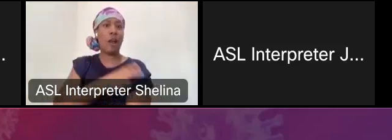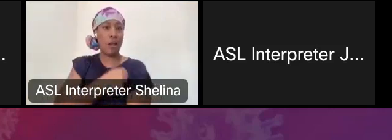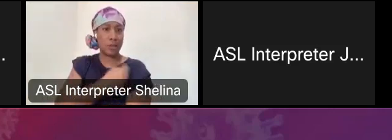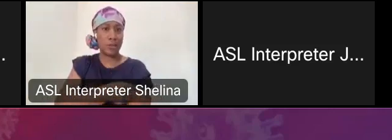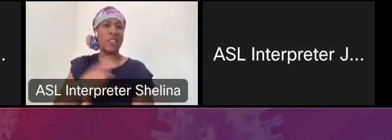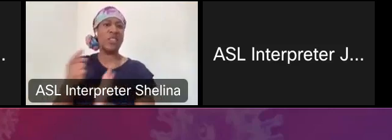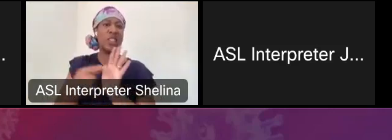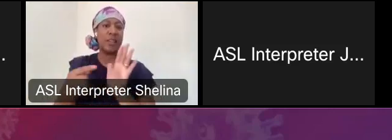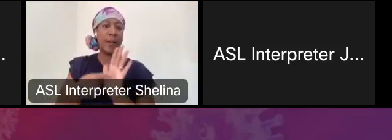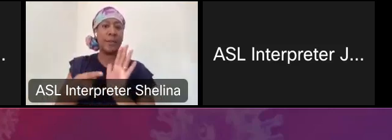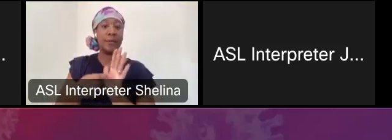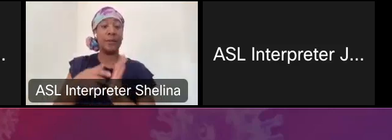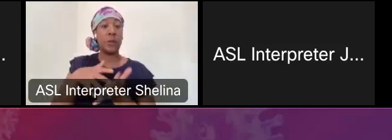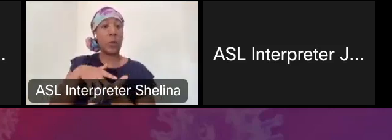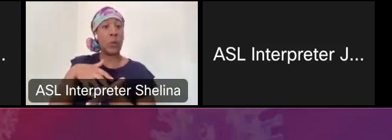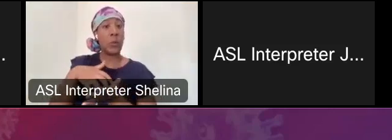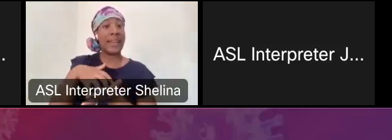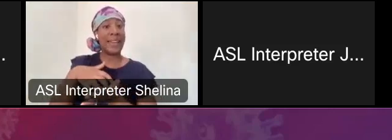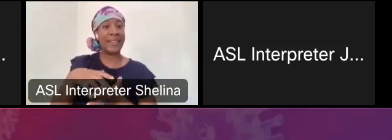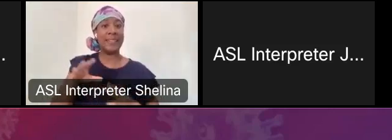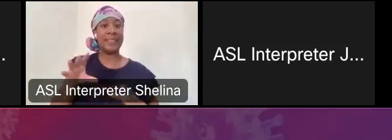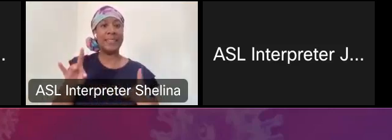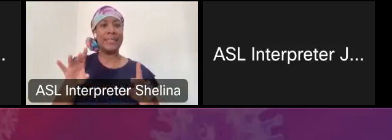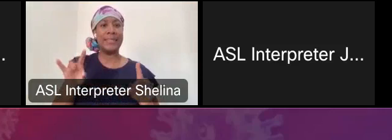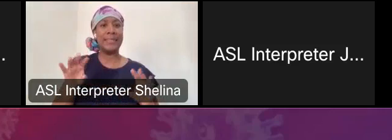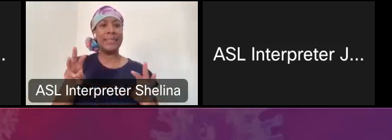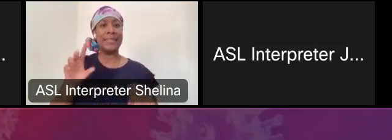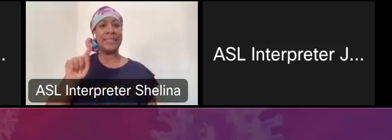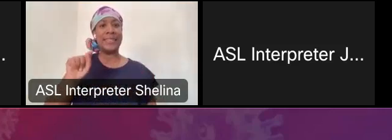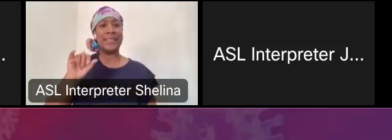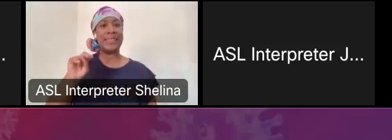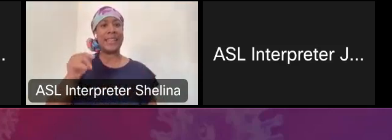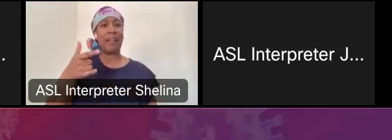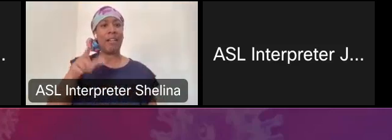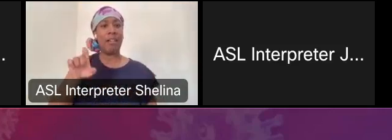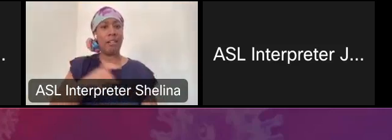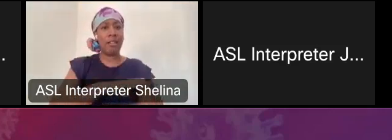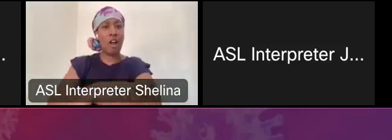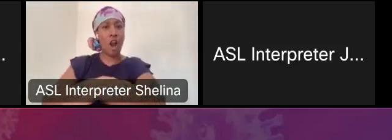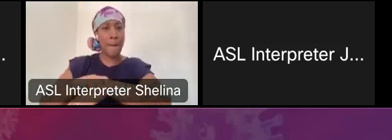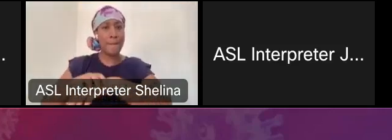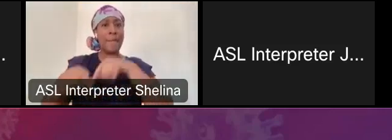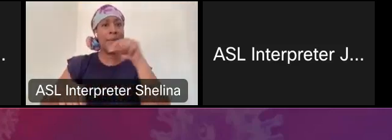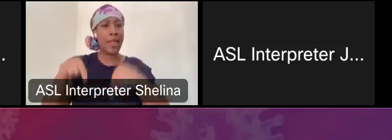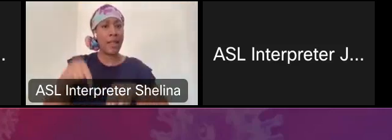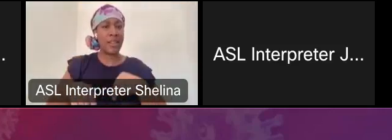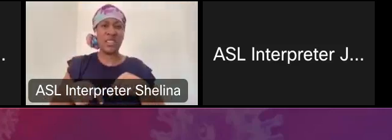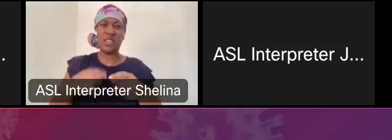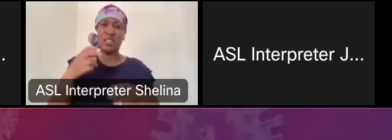Weakness or tingling sensations, especially in the arms or legs. Having a hard time walking.